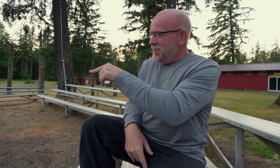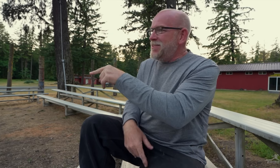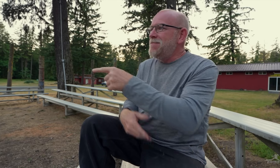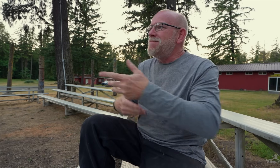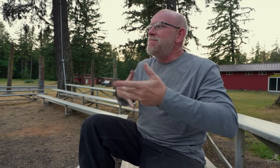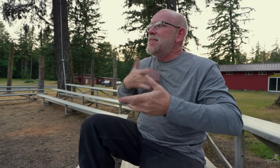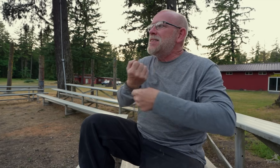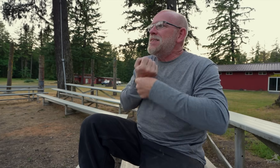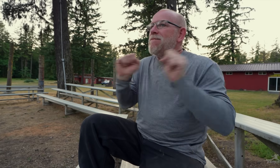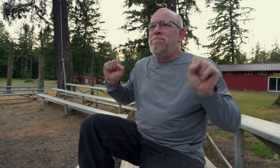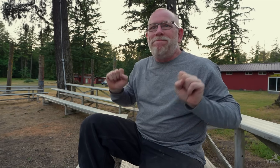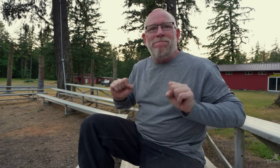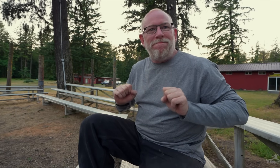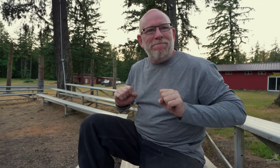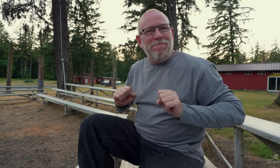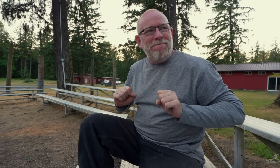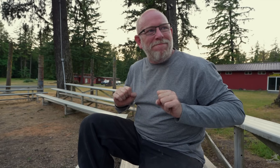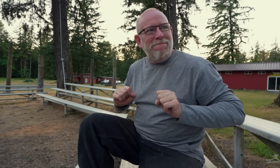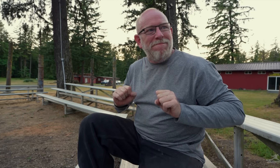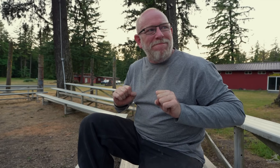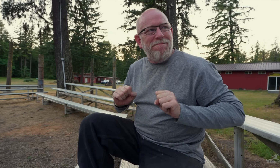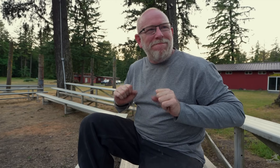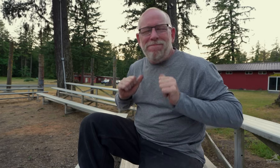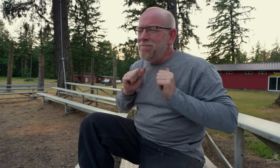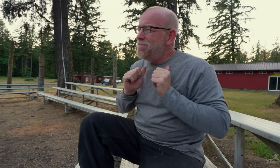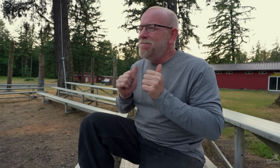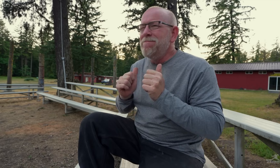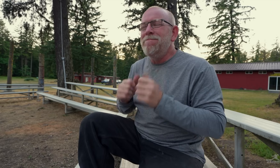It always feels safe here.